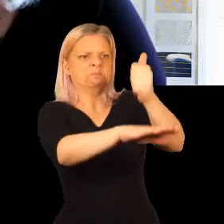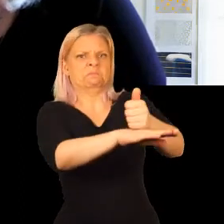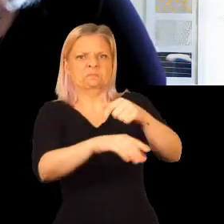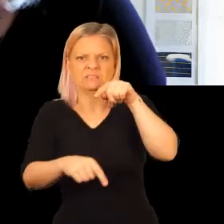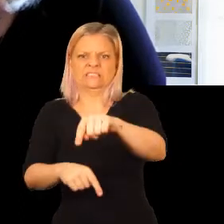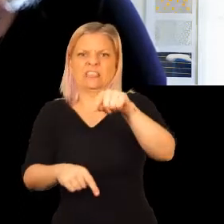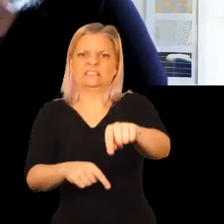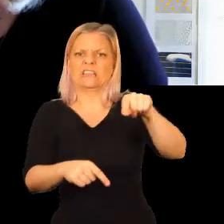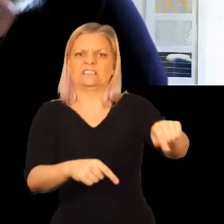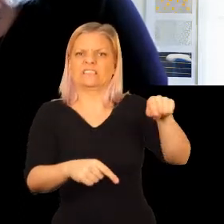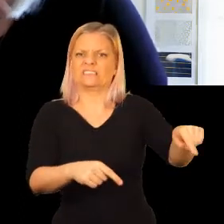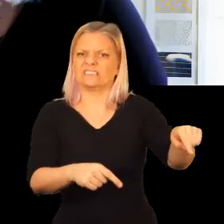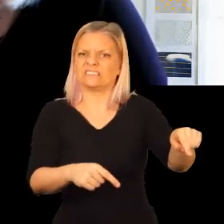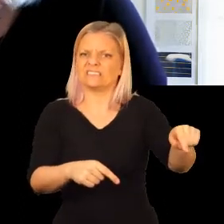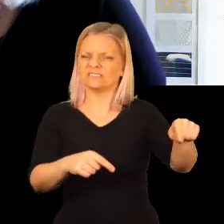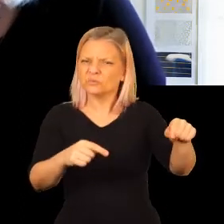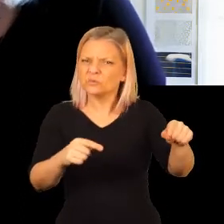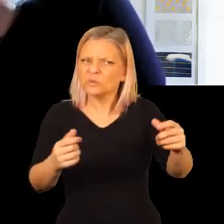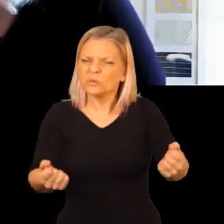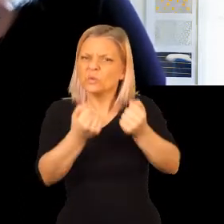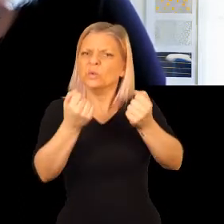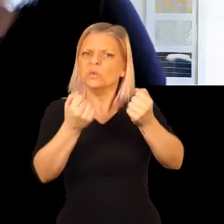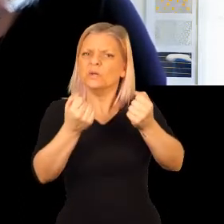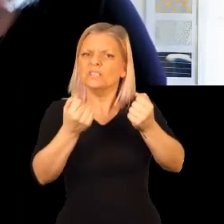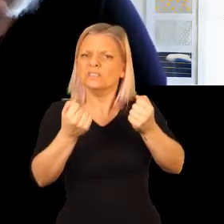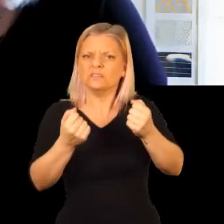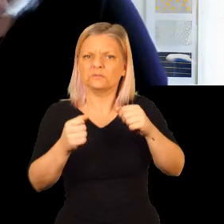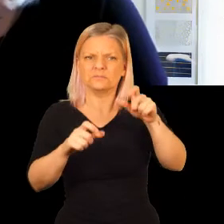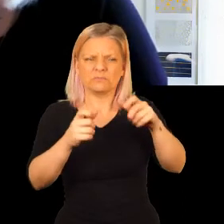a really kind of dominant asylum based institution model you know and actually